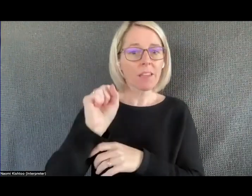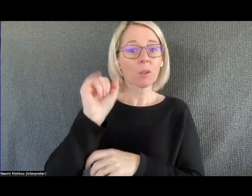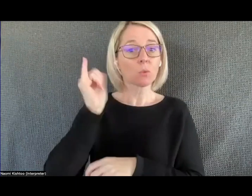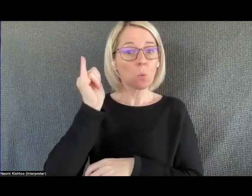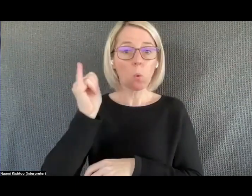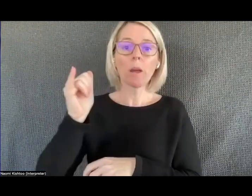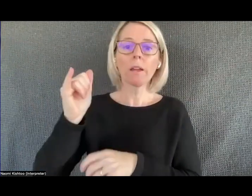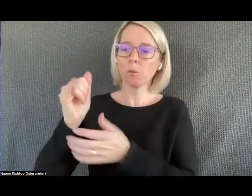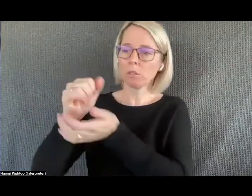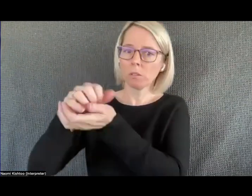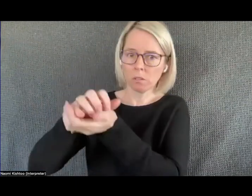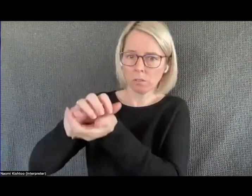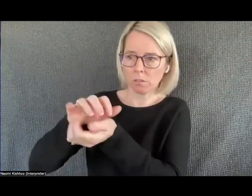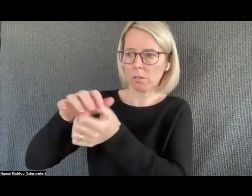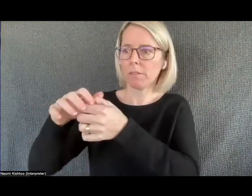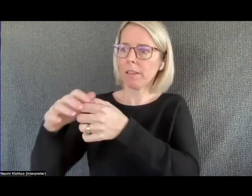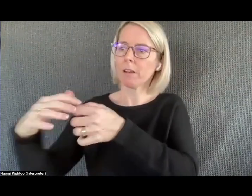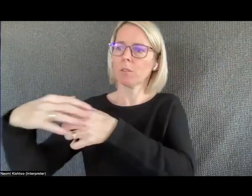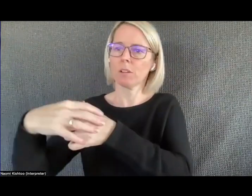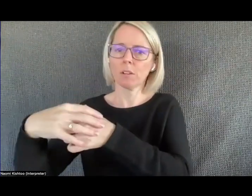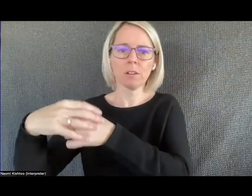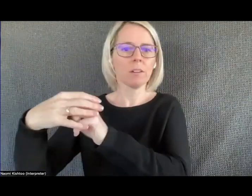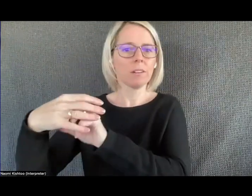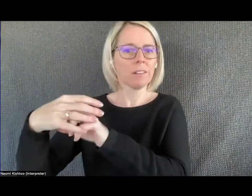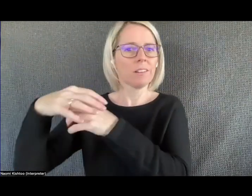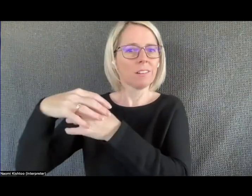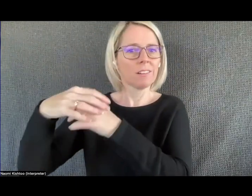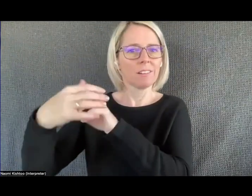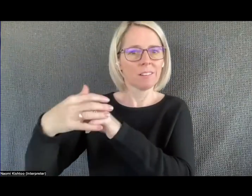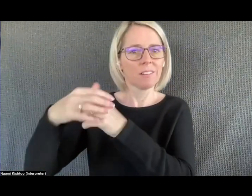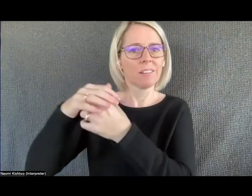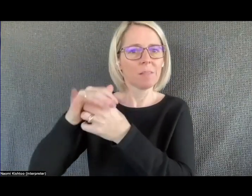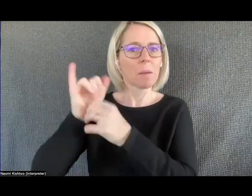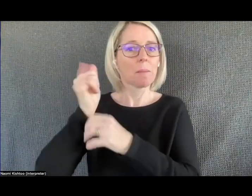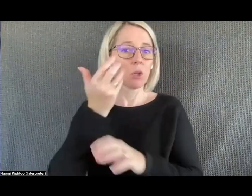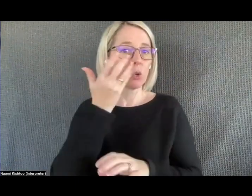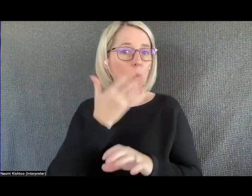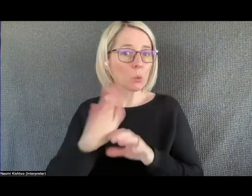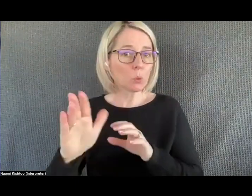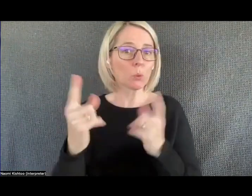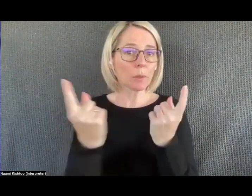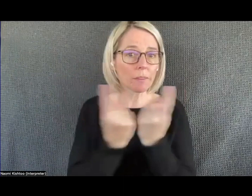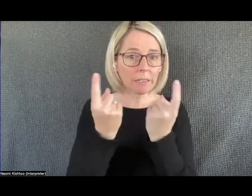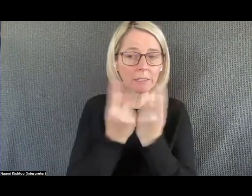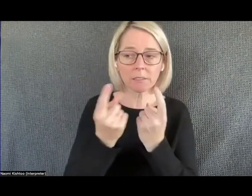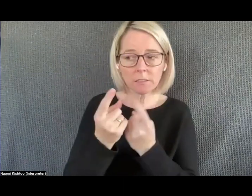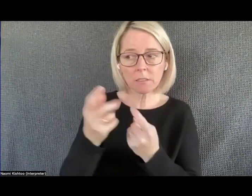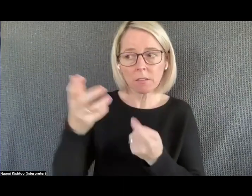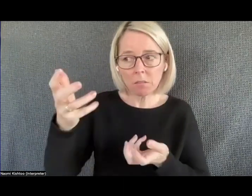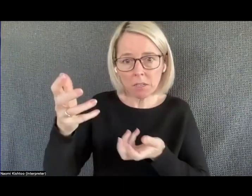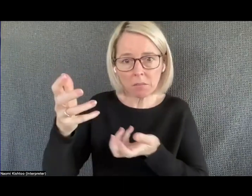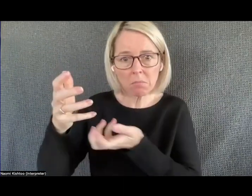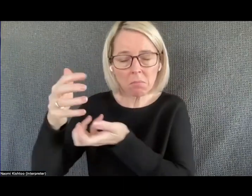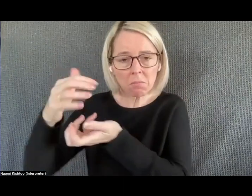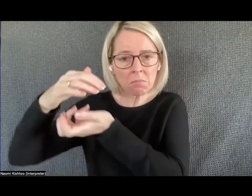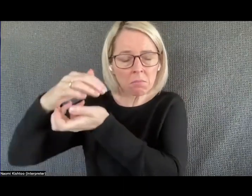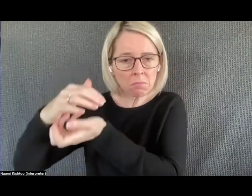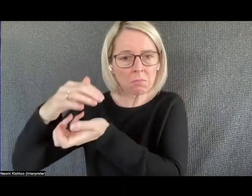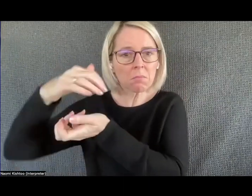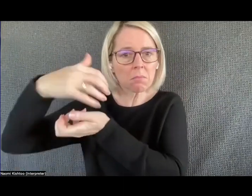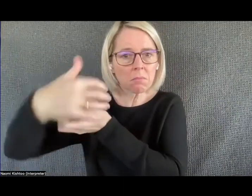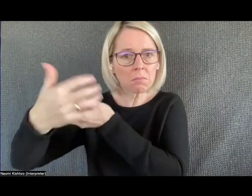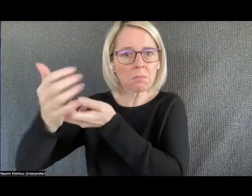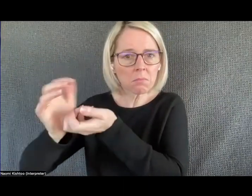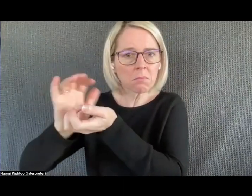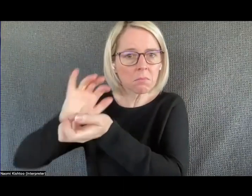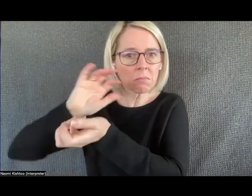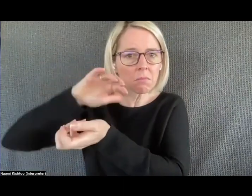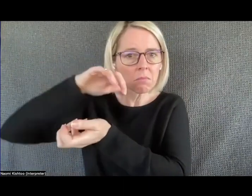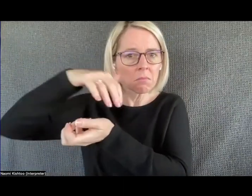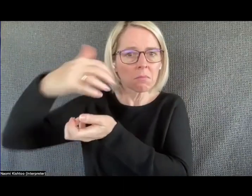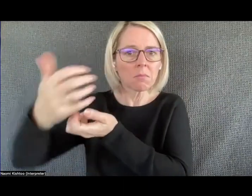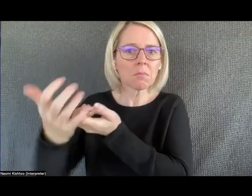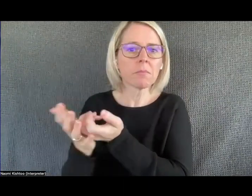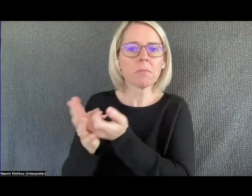time offer new things or start offering to feel around them and just broadening that experience